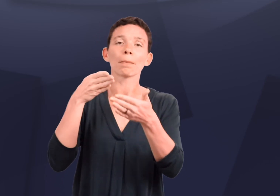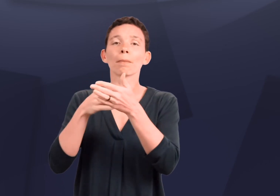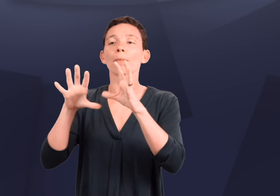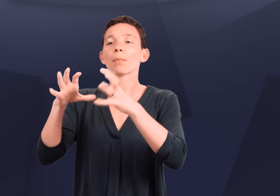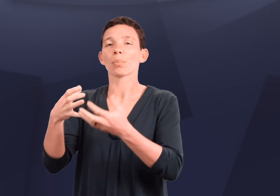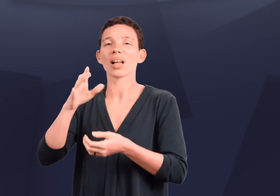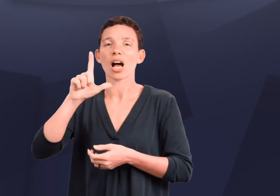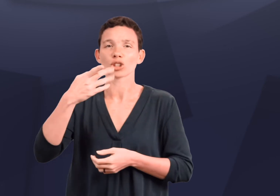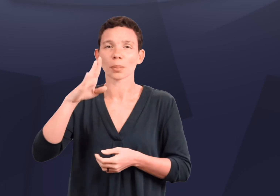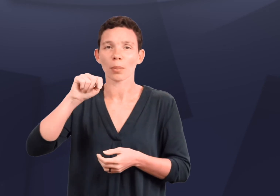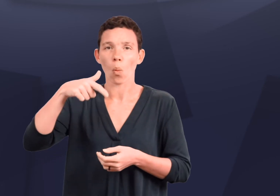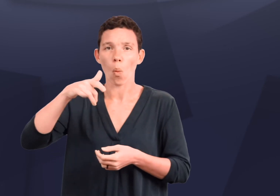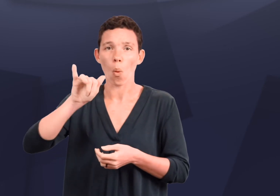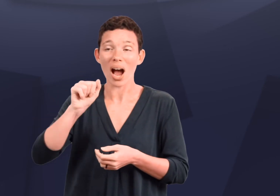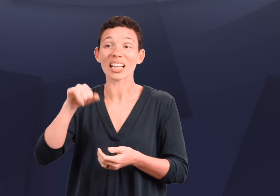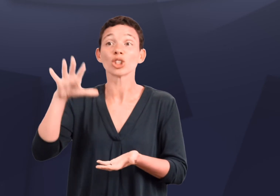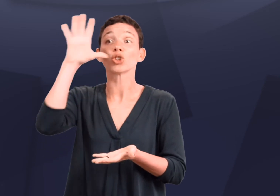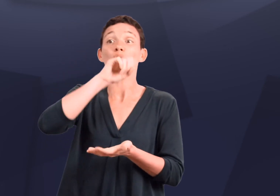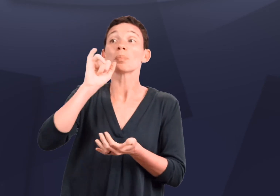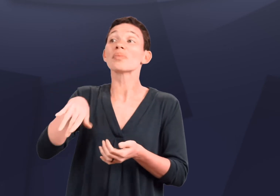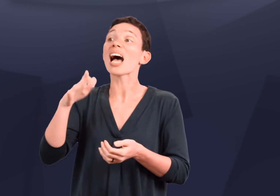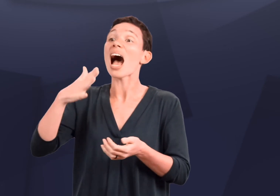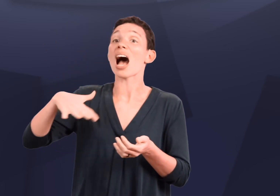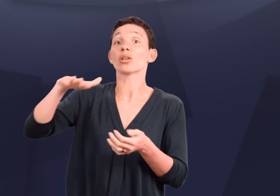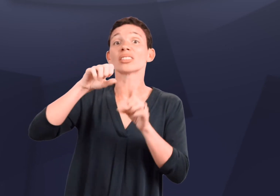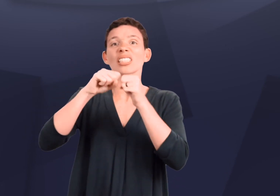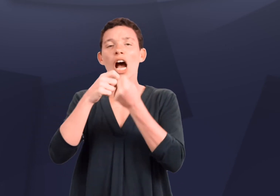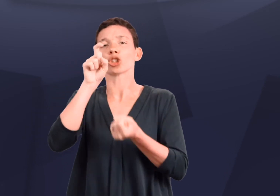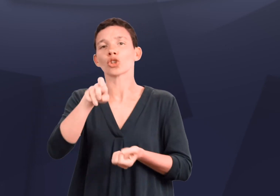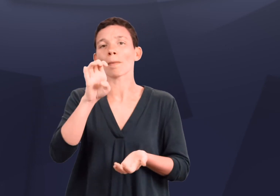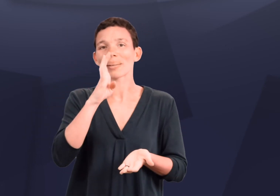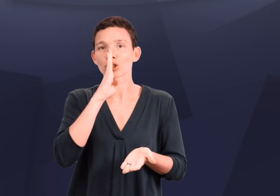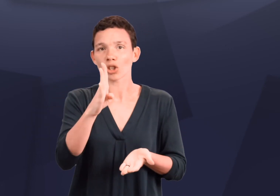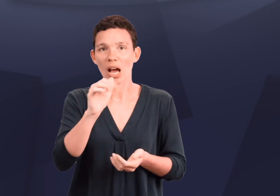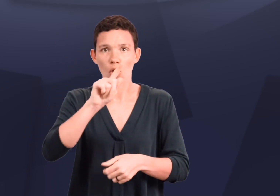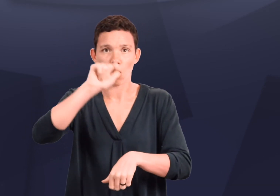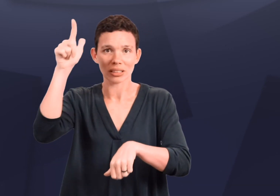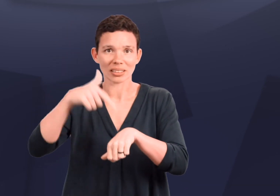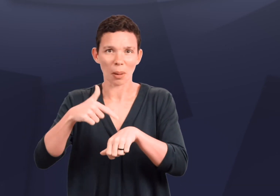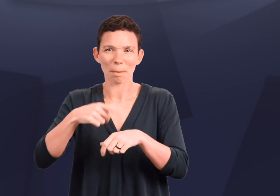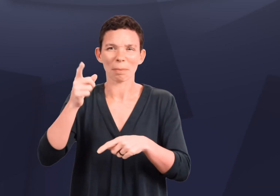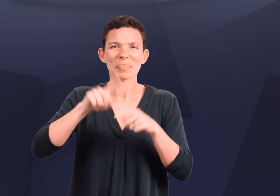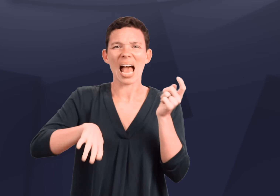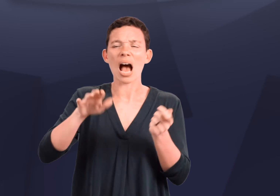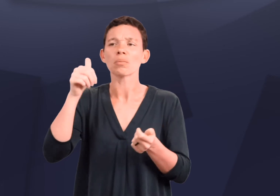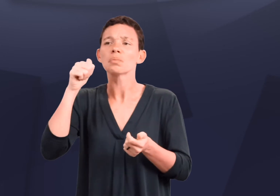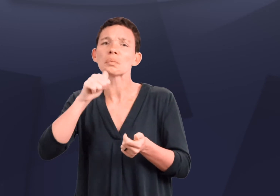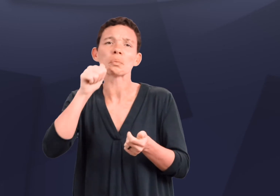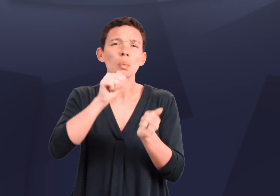Heterosexism is a prejudice towards LGBTQIA+ with an assumption